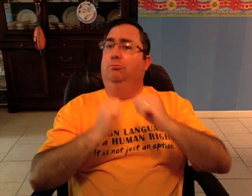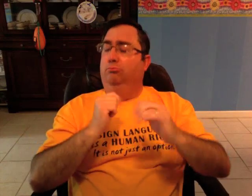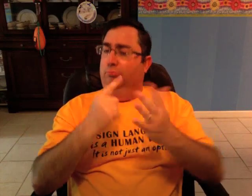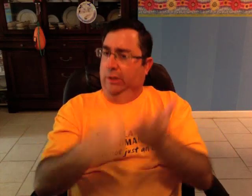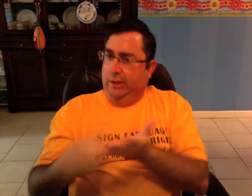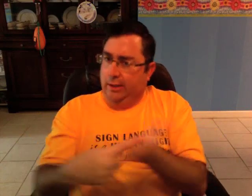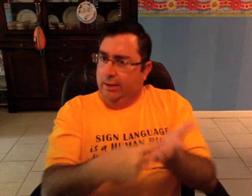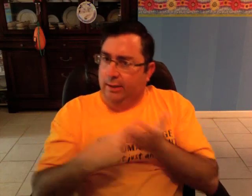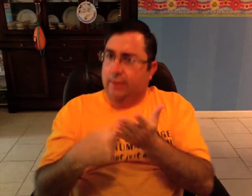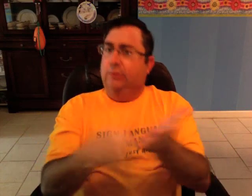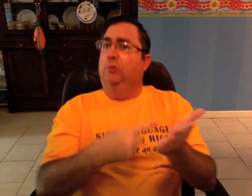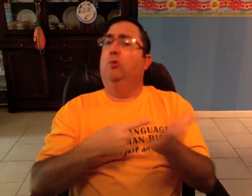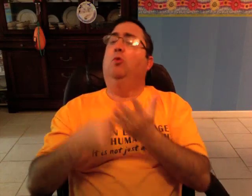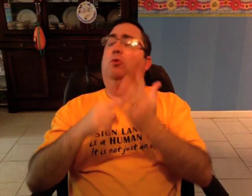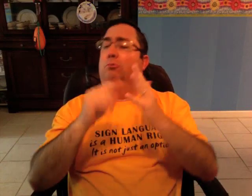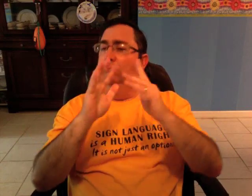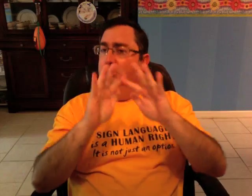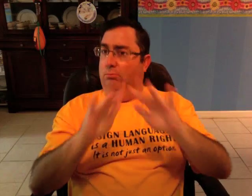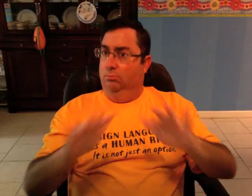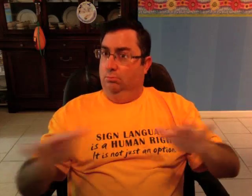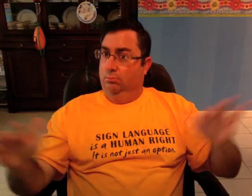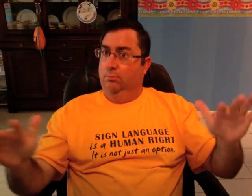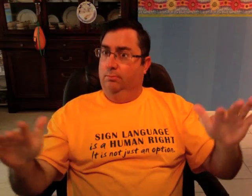discourse, and more.